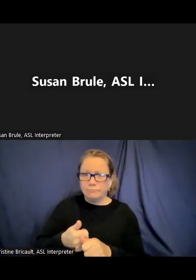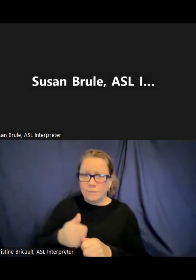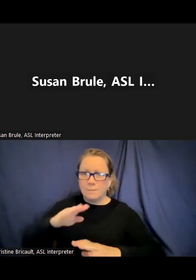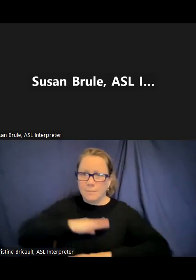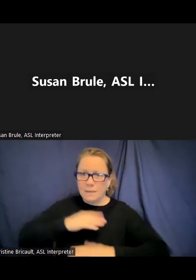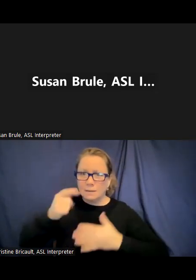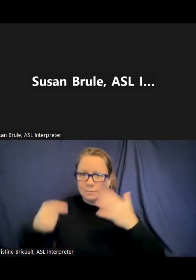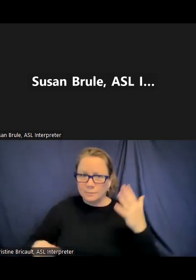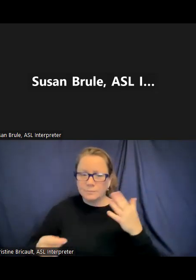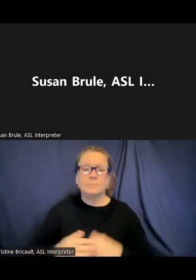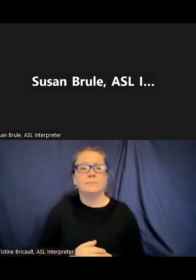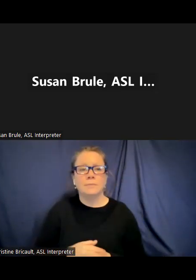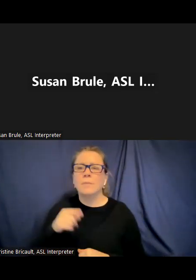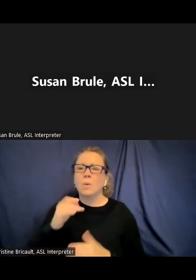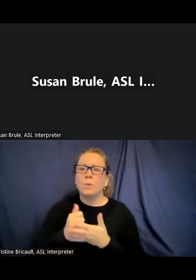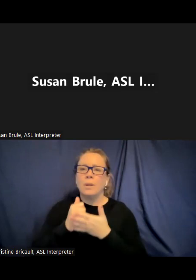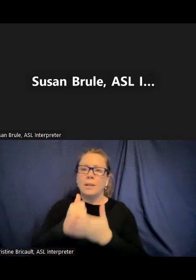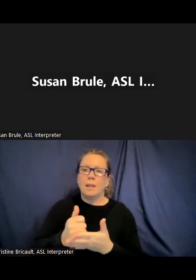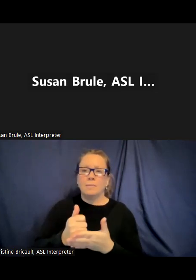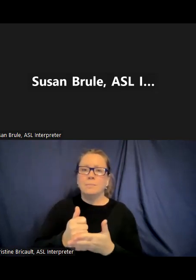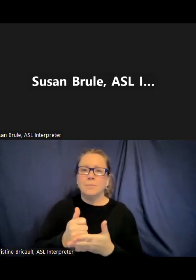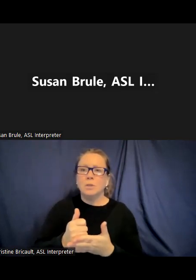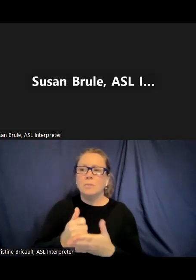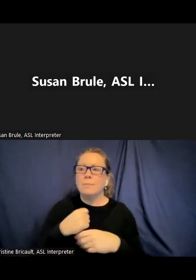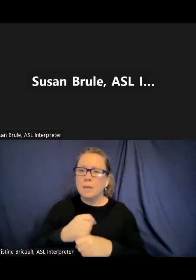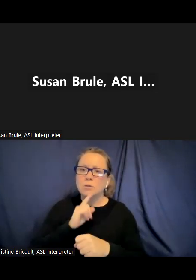And that's going to help you, you know, ensure that you're complying